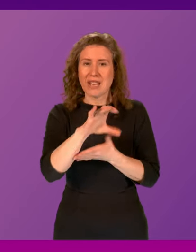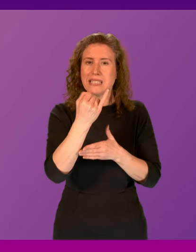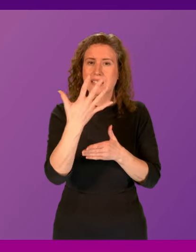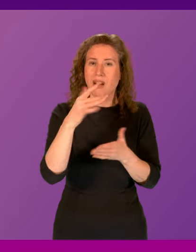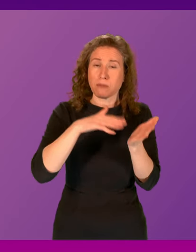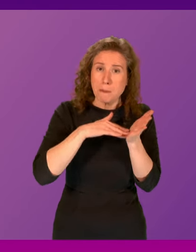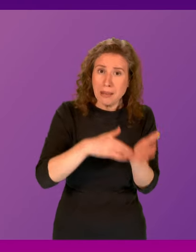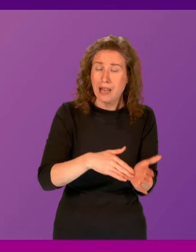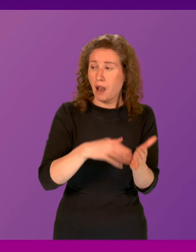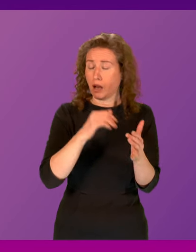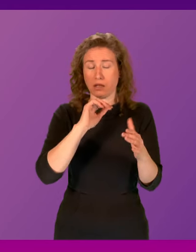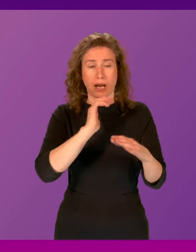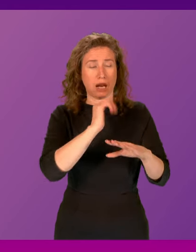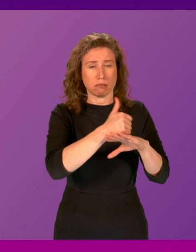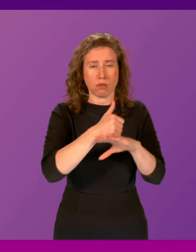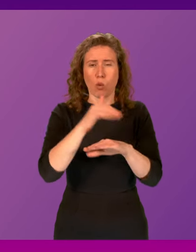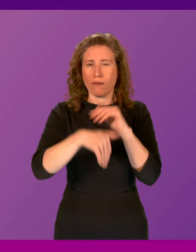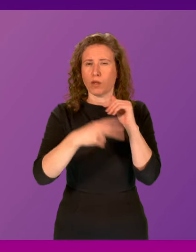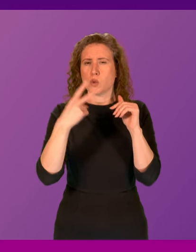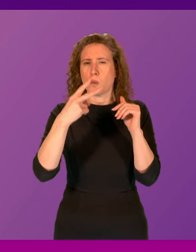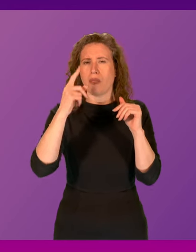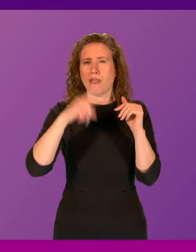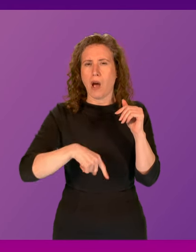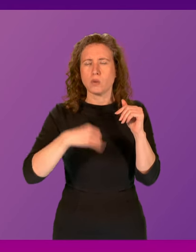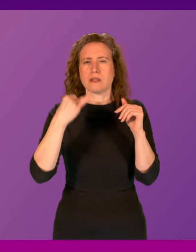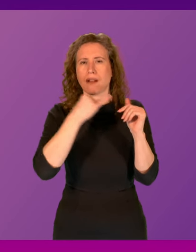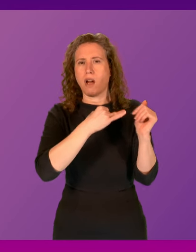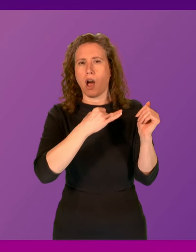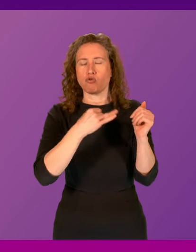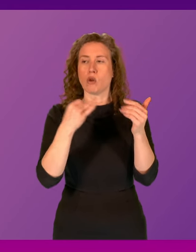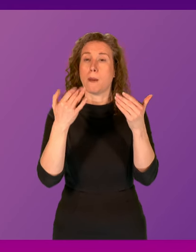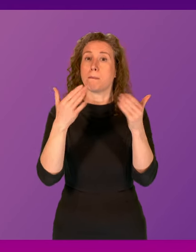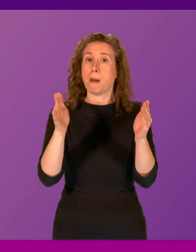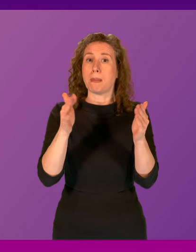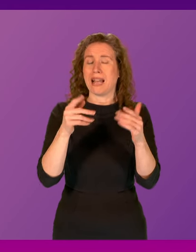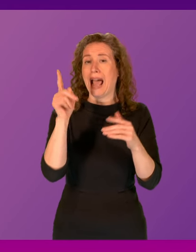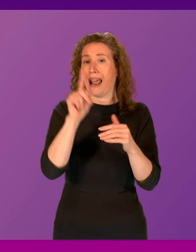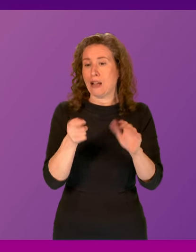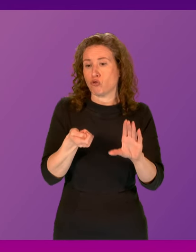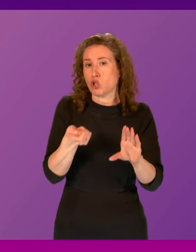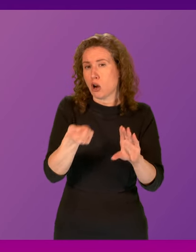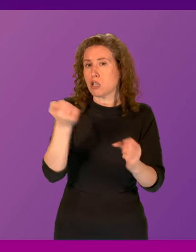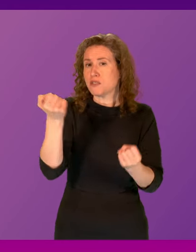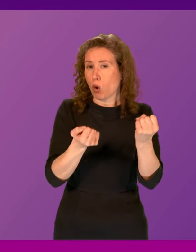of more than 2,700 public electric vehicle chargers; and we continue to offer the most